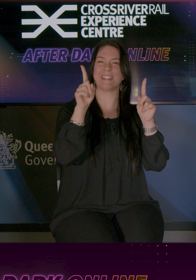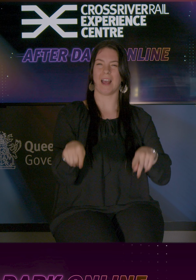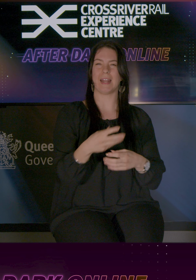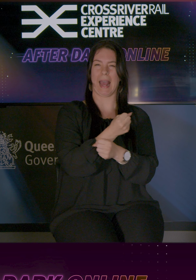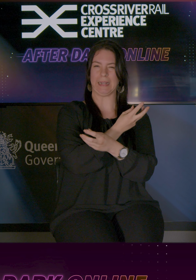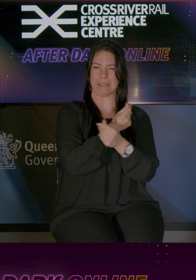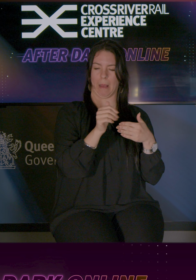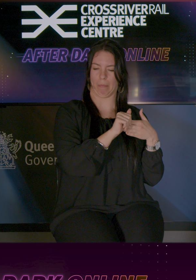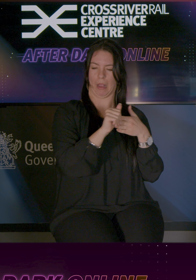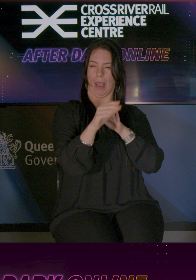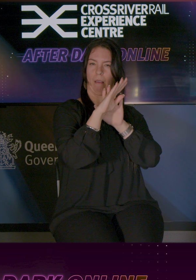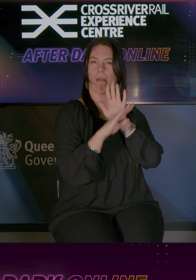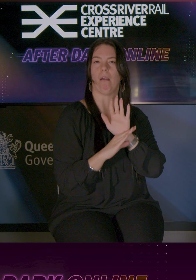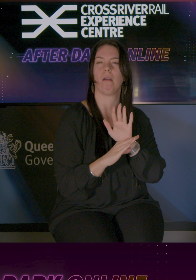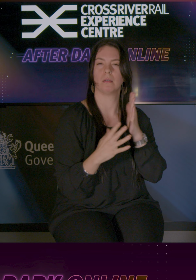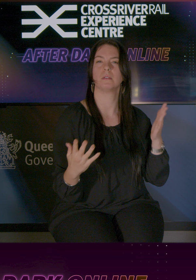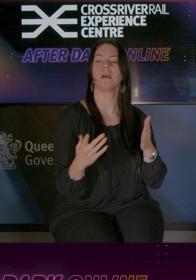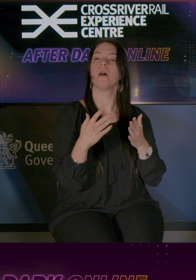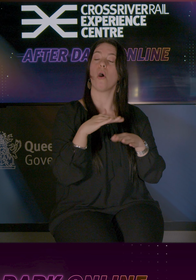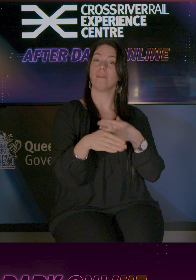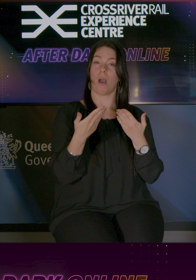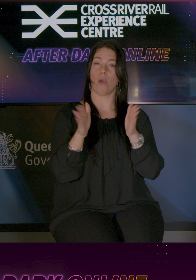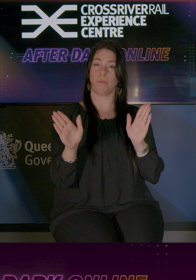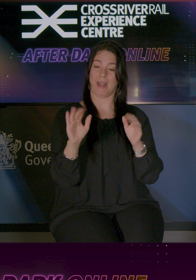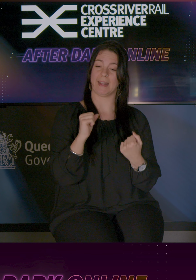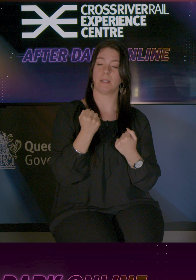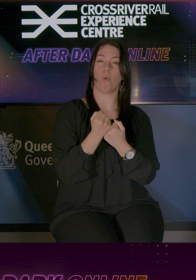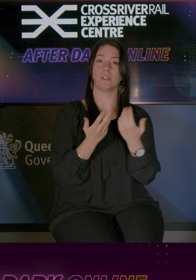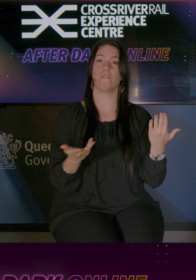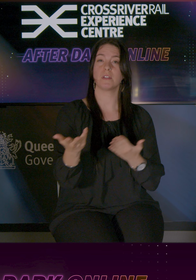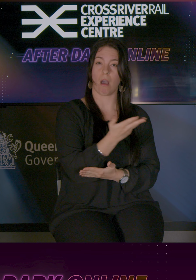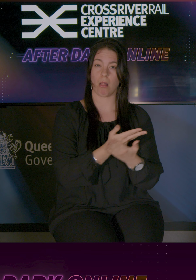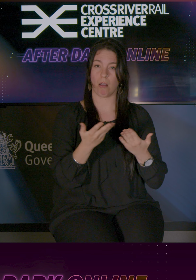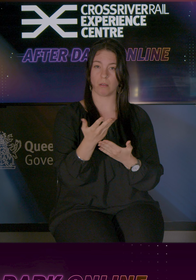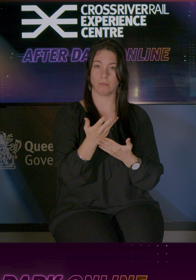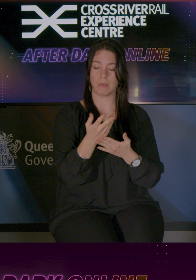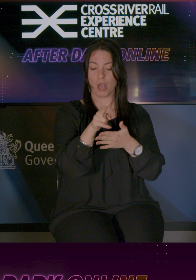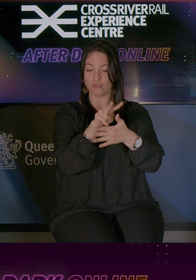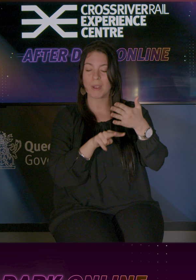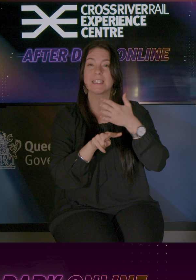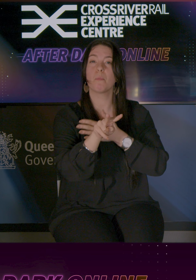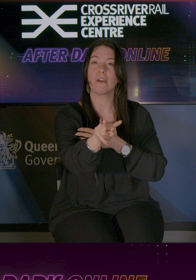open and supportive dialogue transparency but acknowledging constraints and outcomes in relation